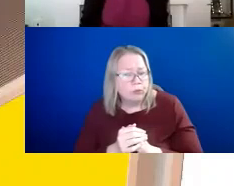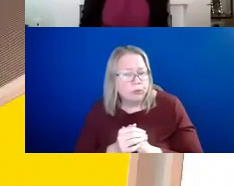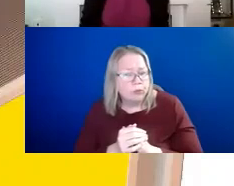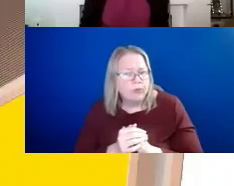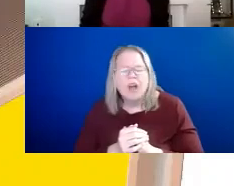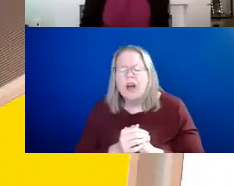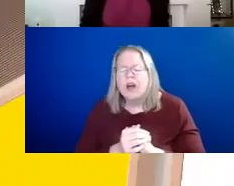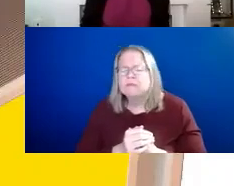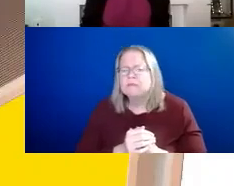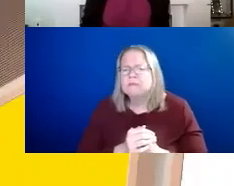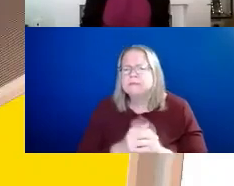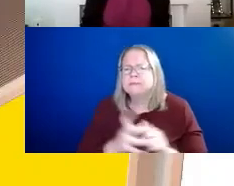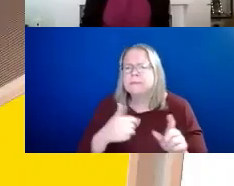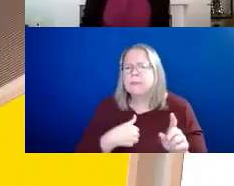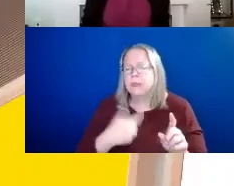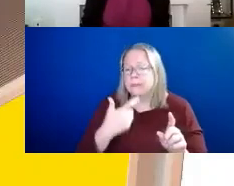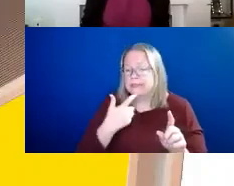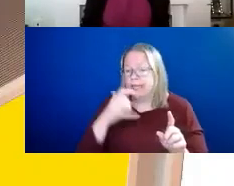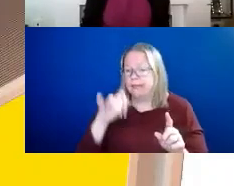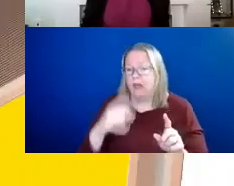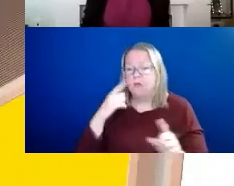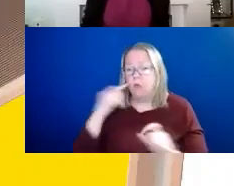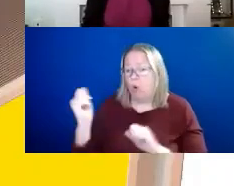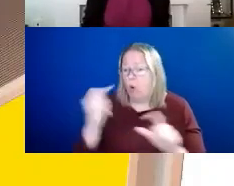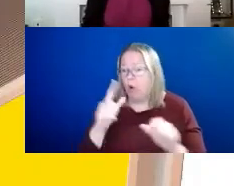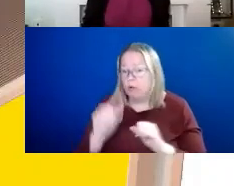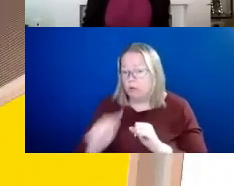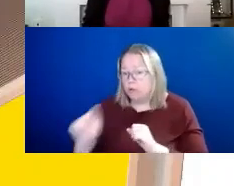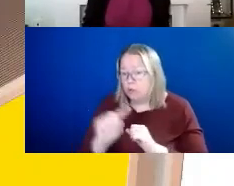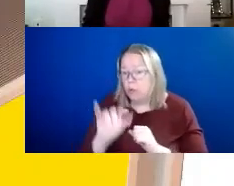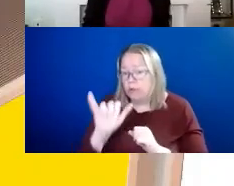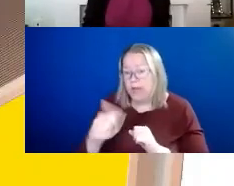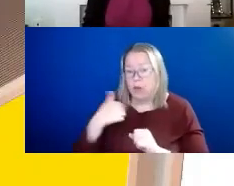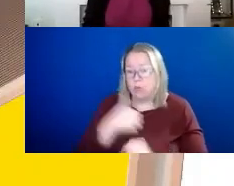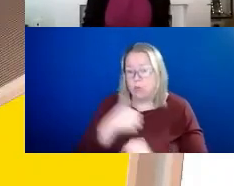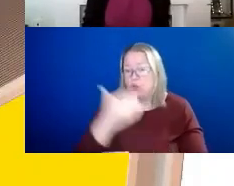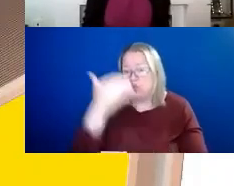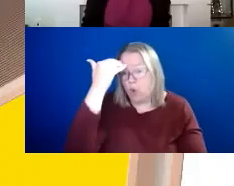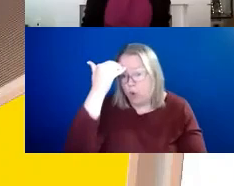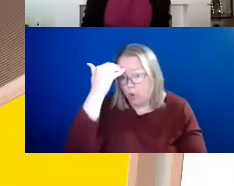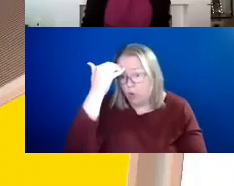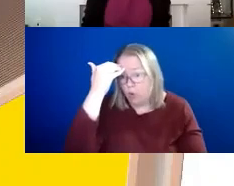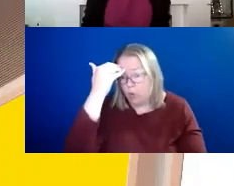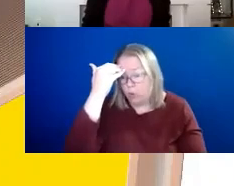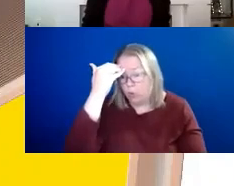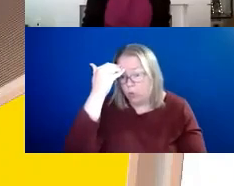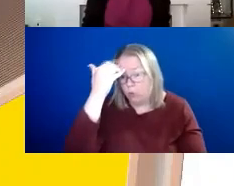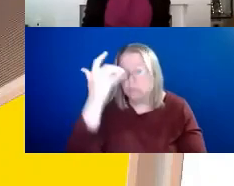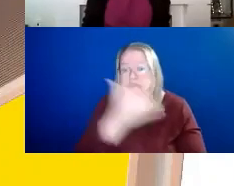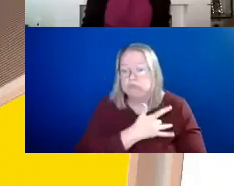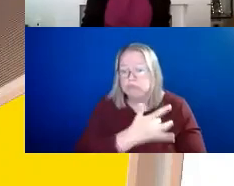Let me just say that for all those that we know 12:58:50 , which is typically and it's something